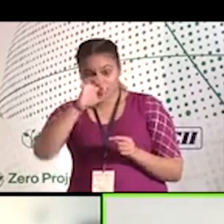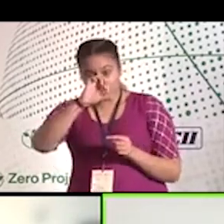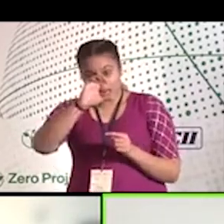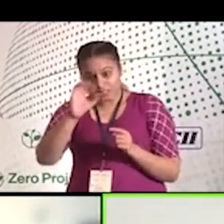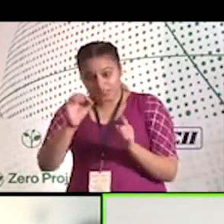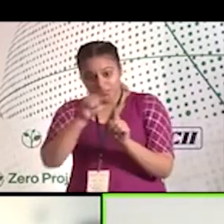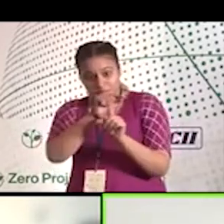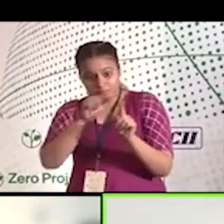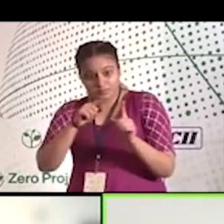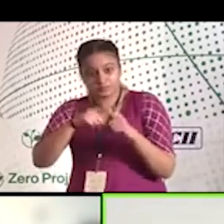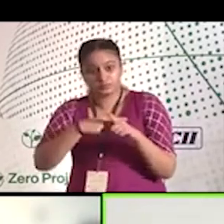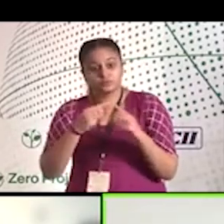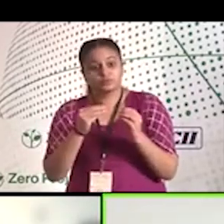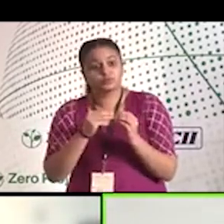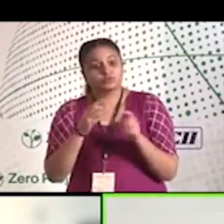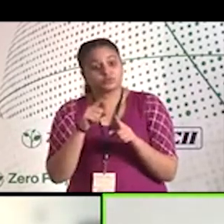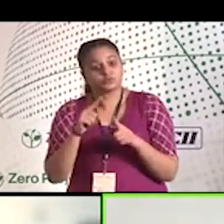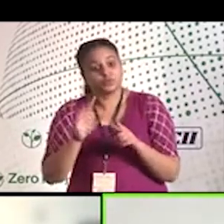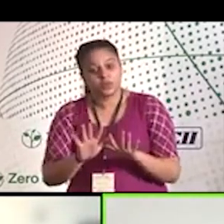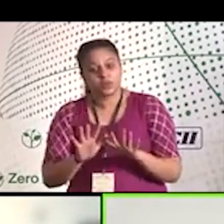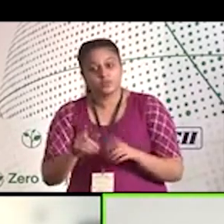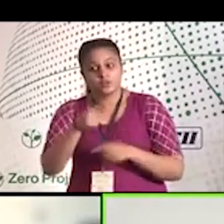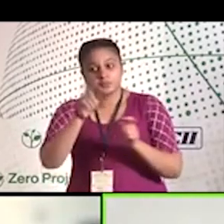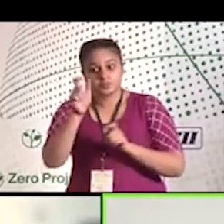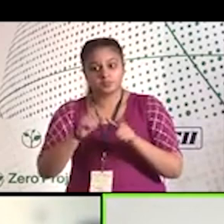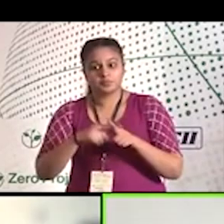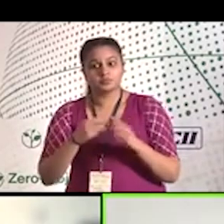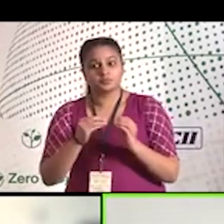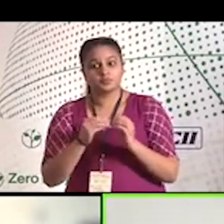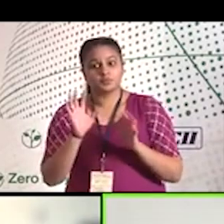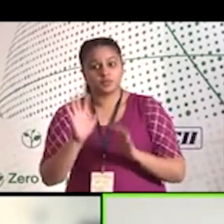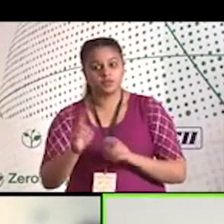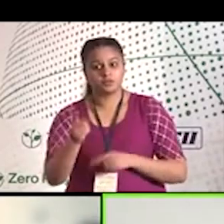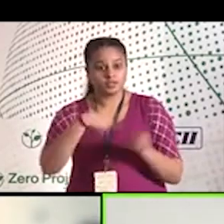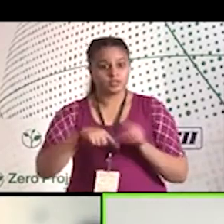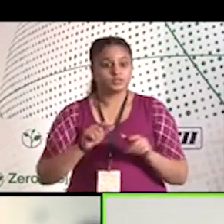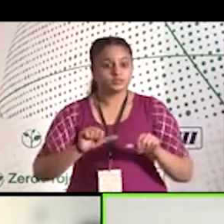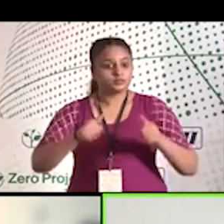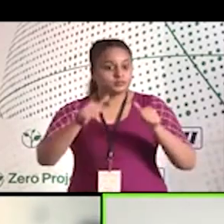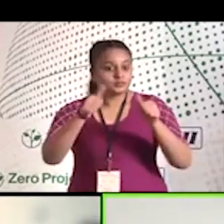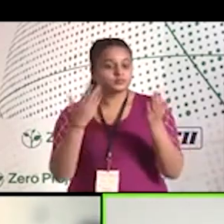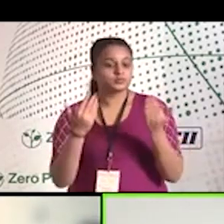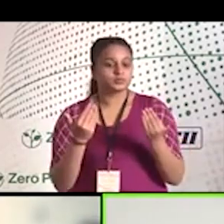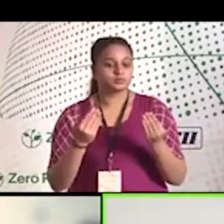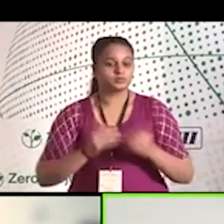conversion itself is a testimony to the success of what you're doing there.